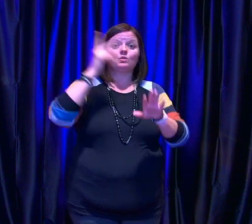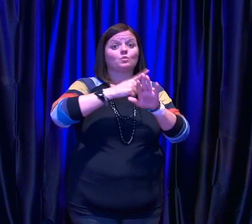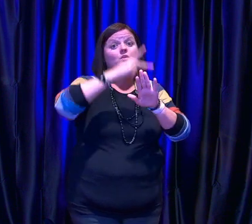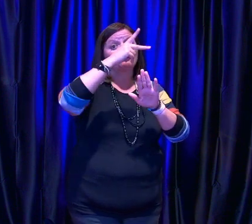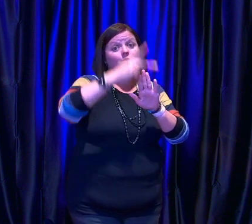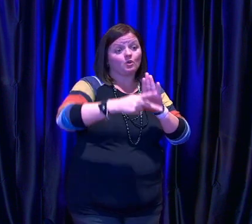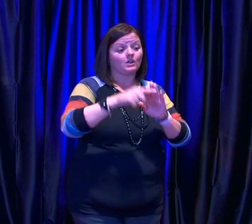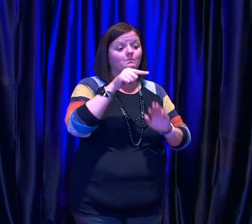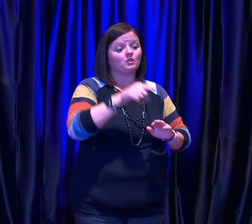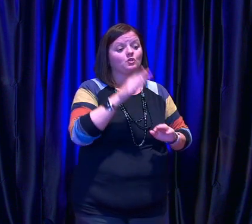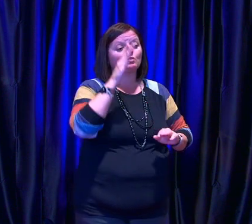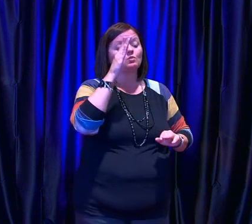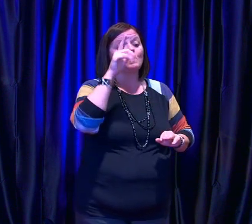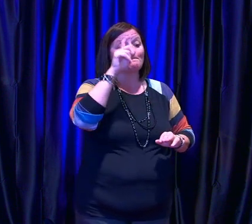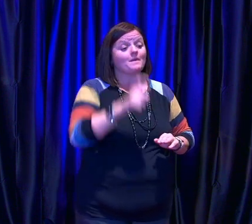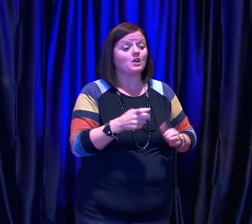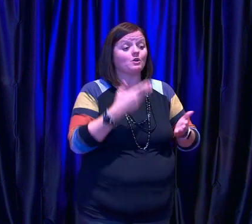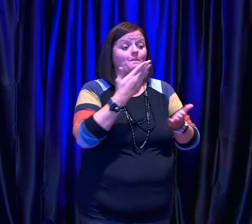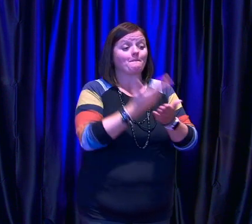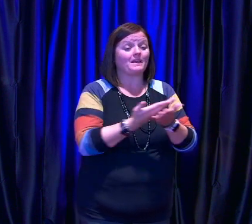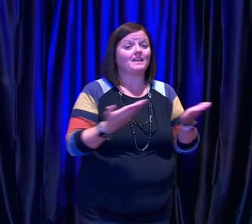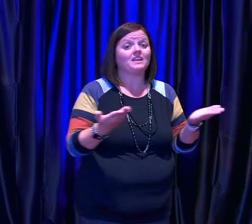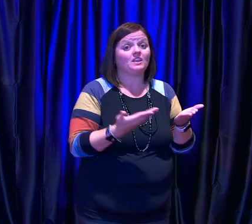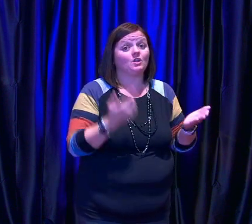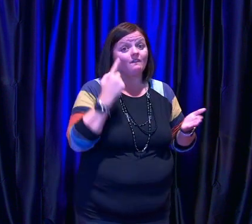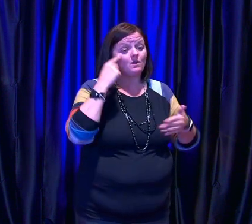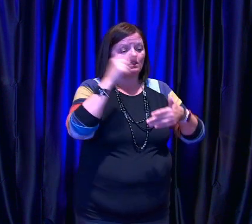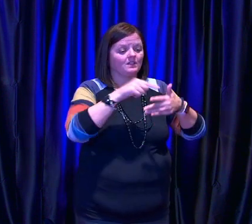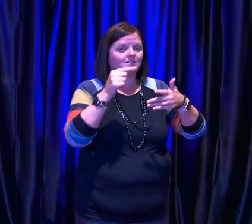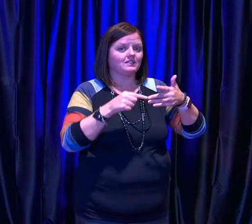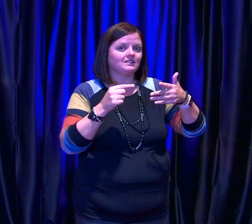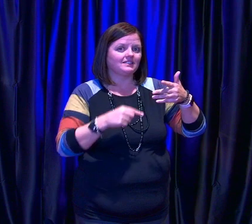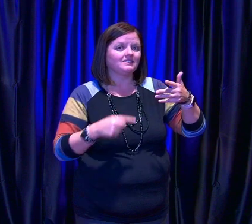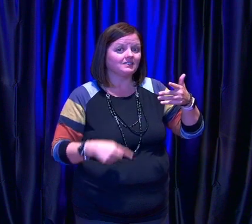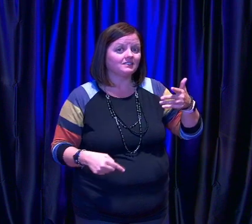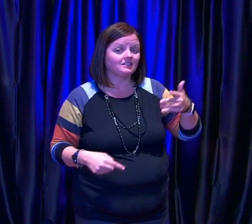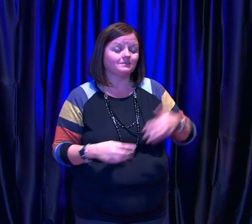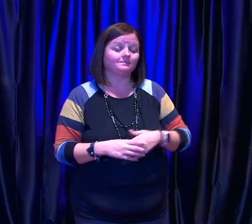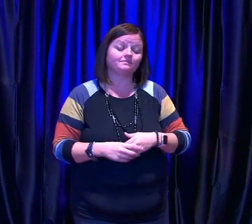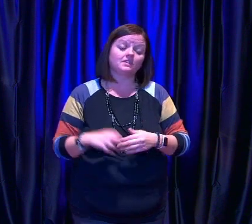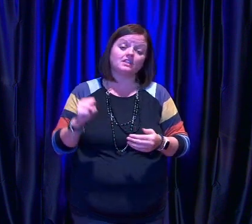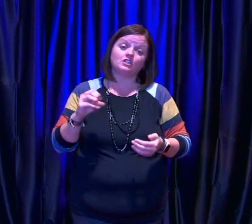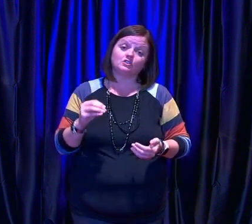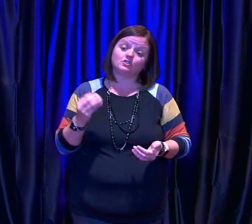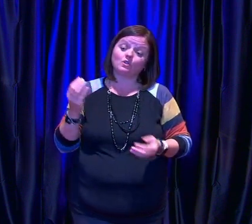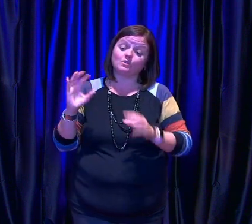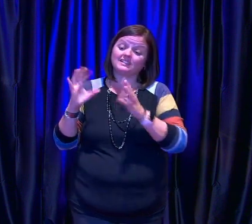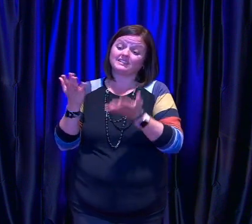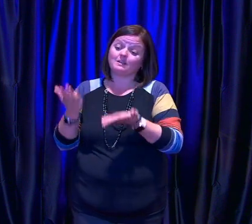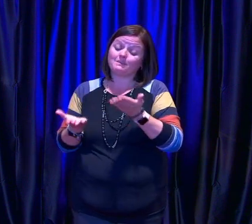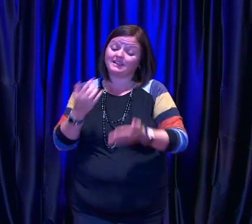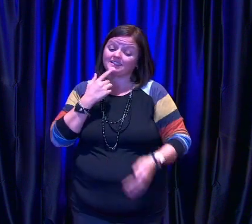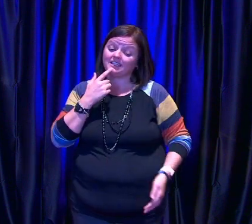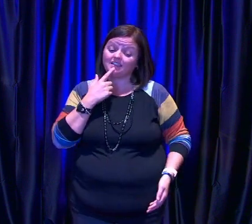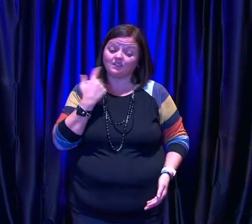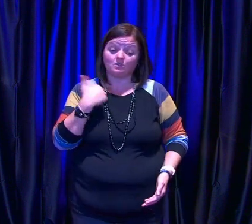shalt you'd better be here for this so some would say well well we have to be